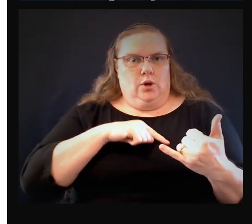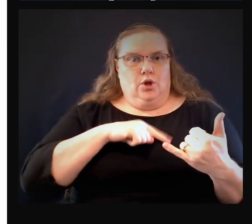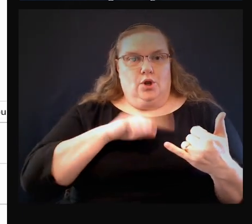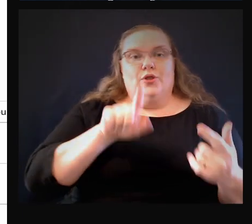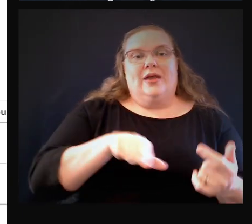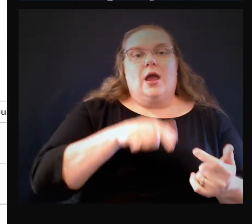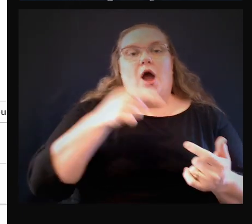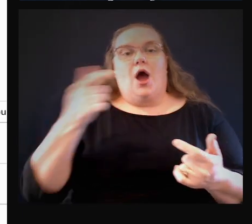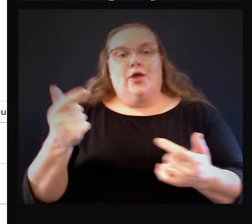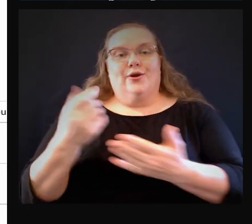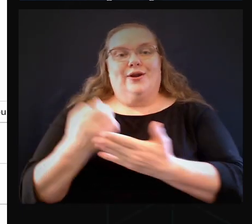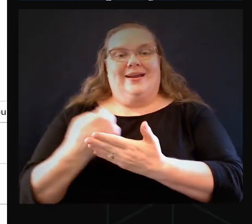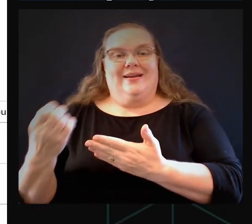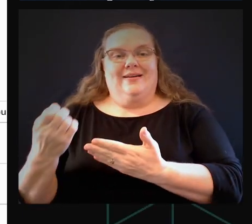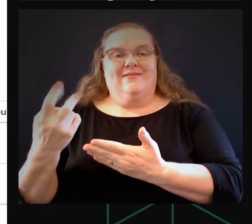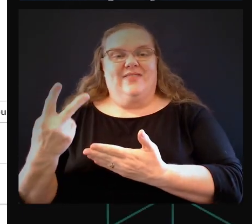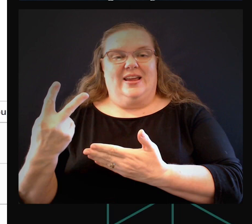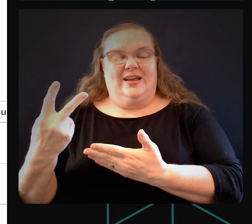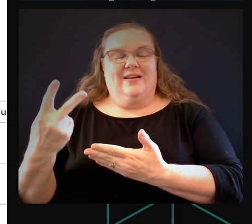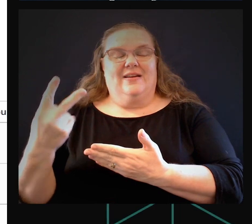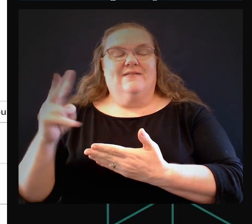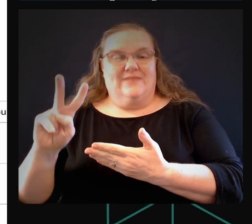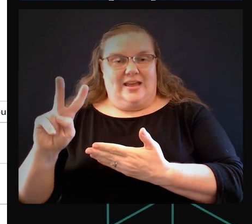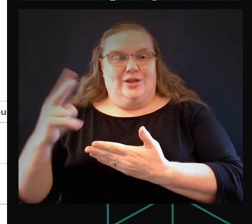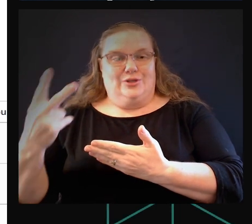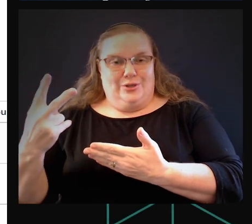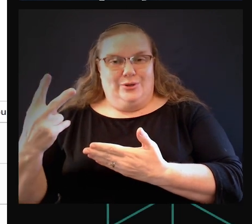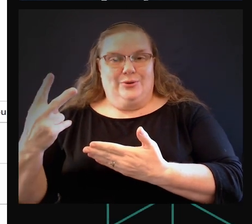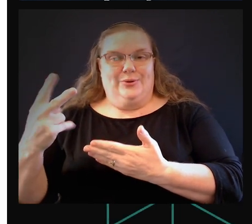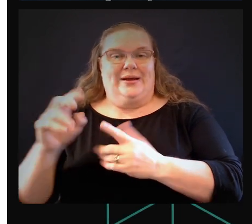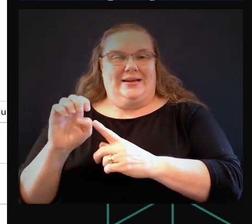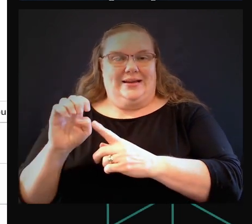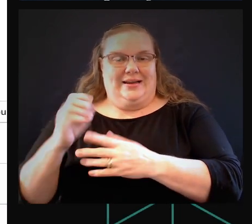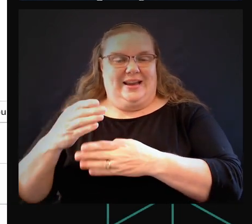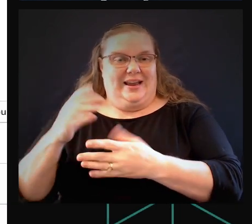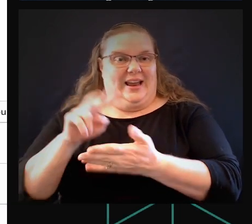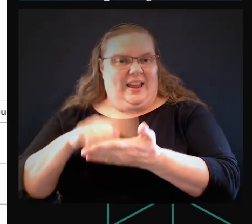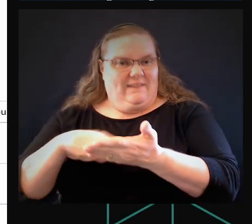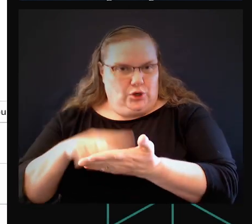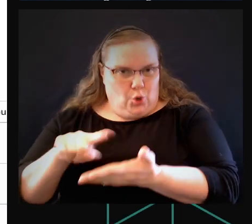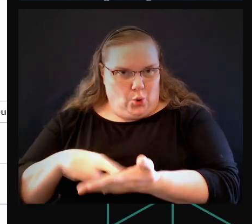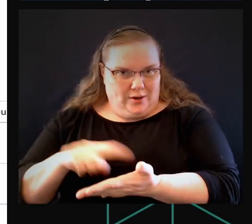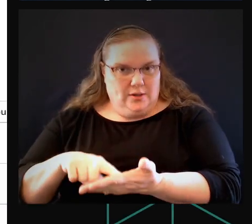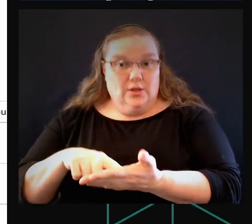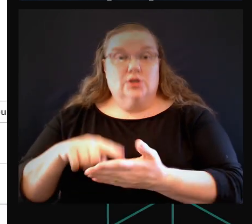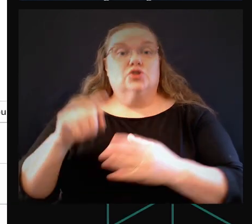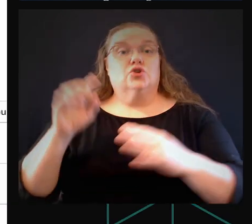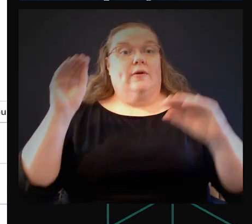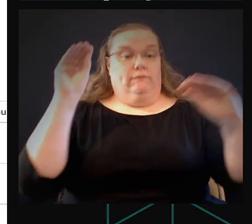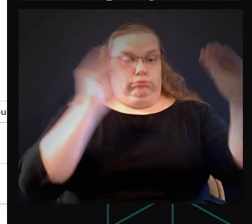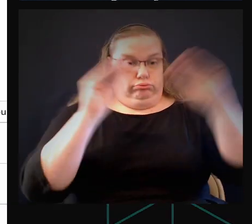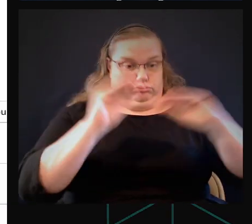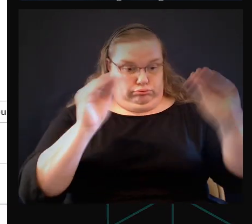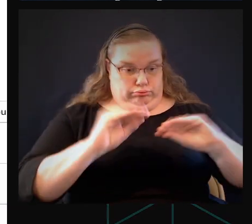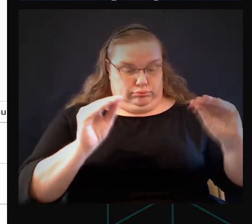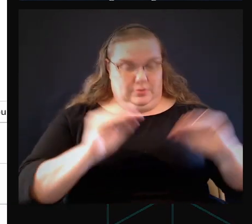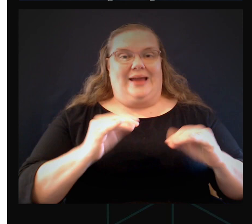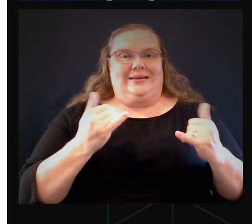of the Economy V2 suite, Inventory. So you've filled your Catalog with all your different in-game items, and it's time to start giving them to players